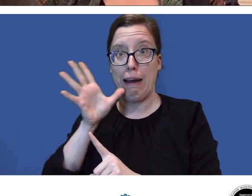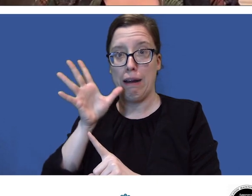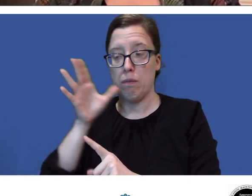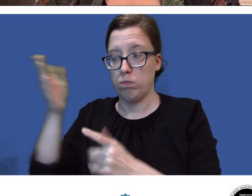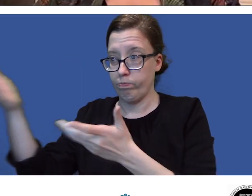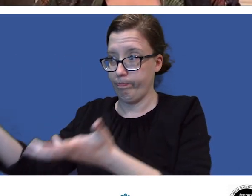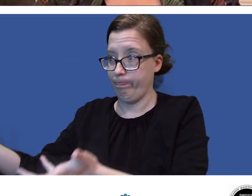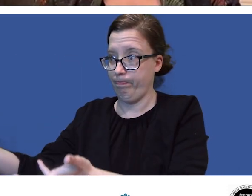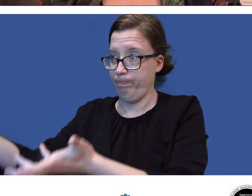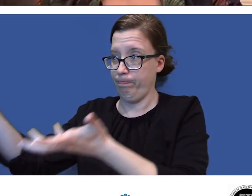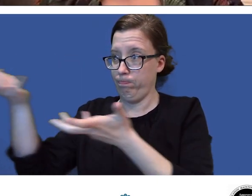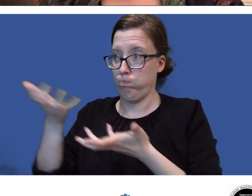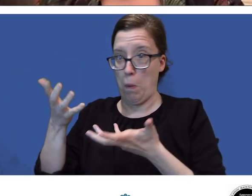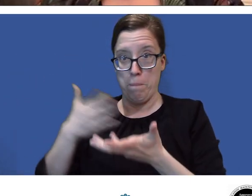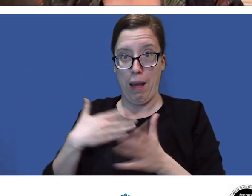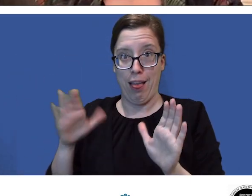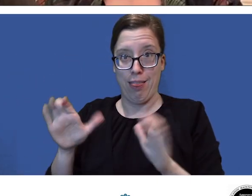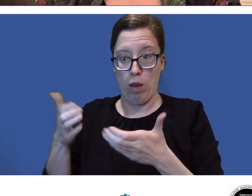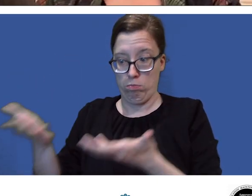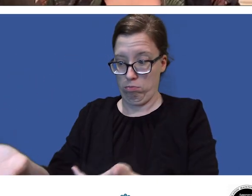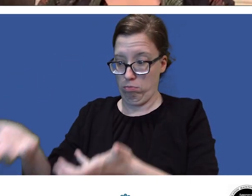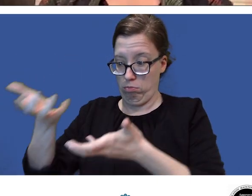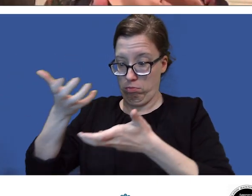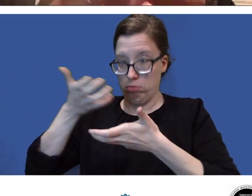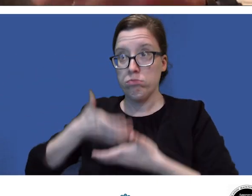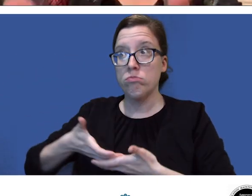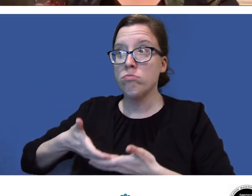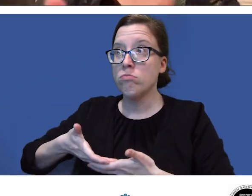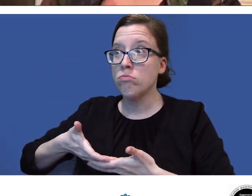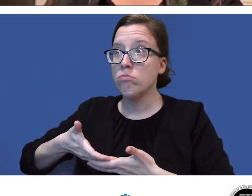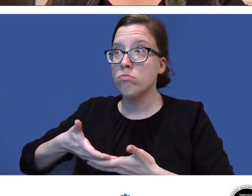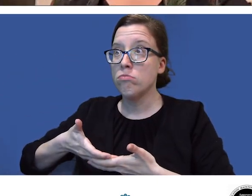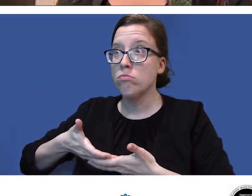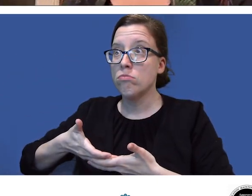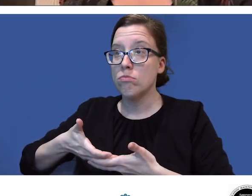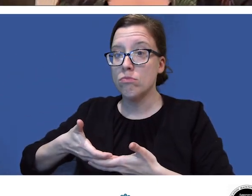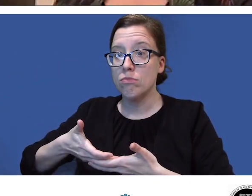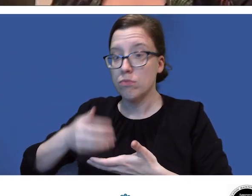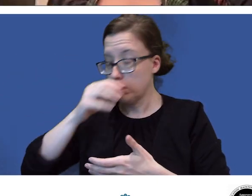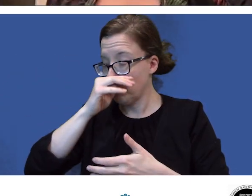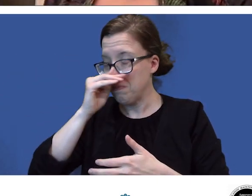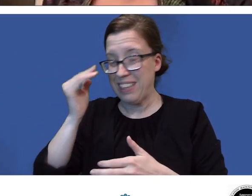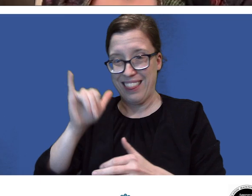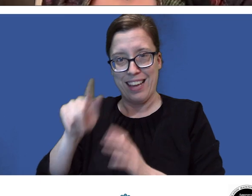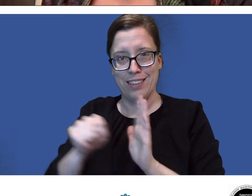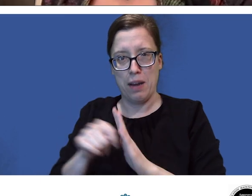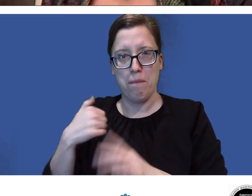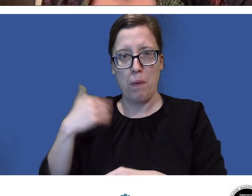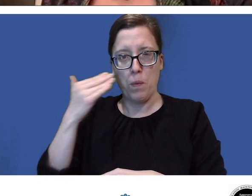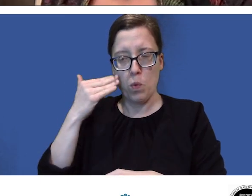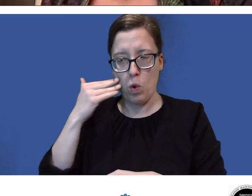brought him into my classroom and handed him to me because I knew I was getting a new student in my